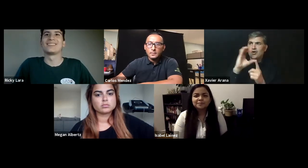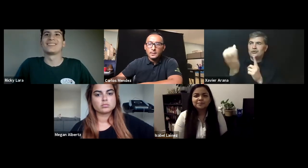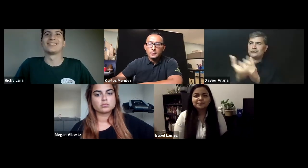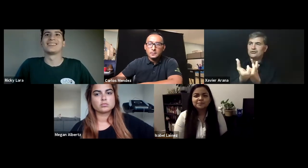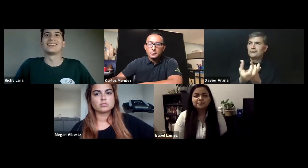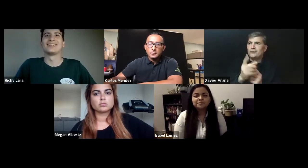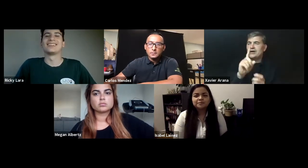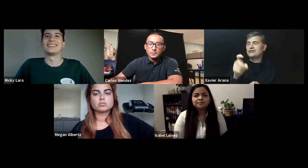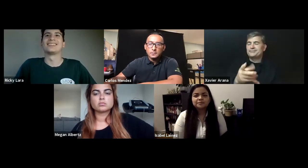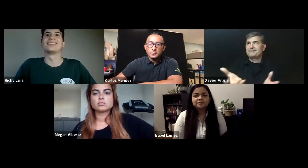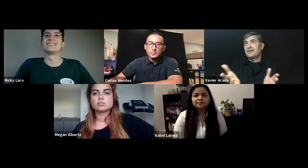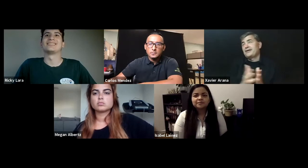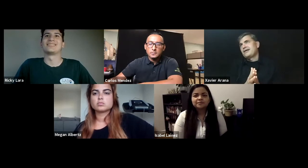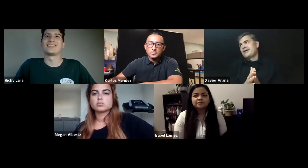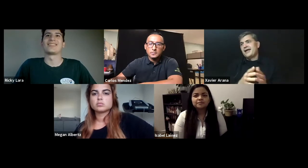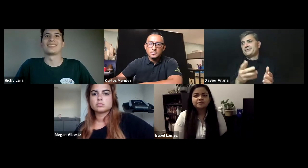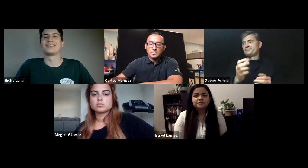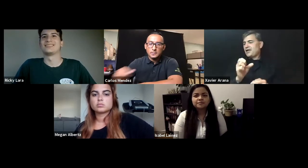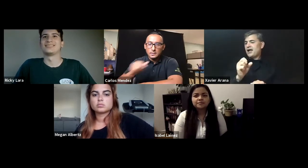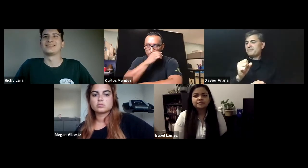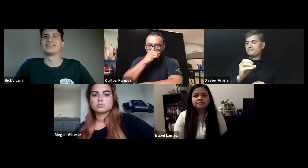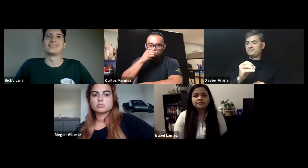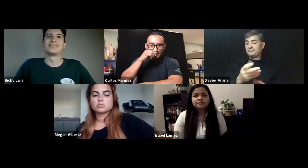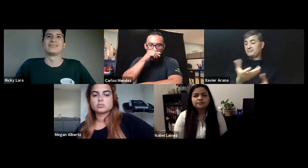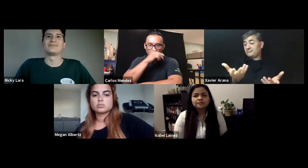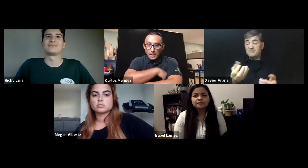Xavier: Um, right, food and culture. Ha ha.